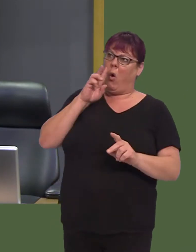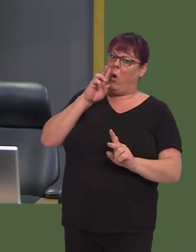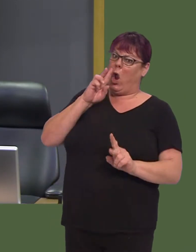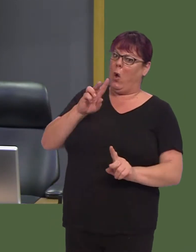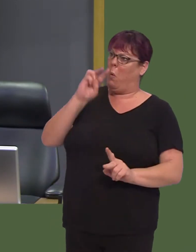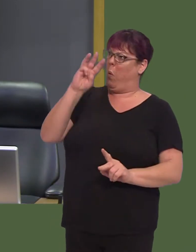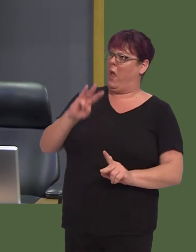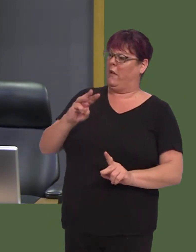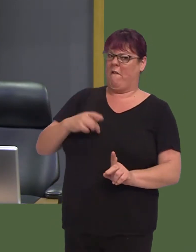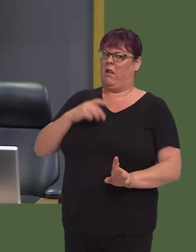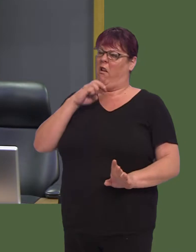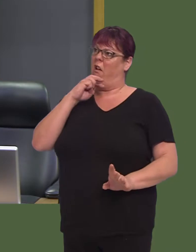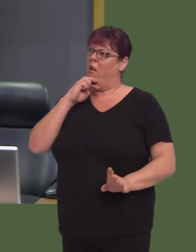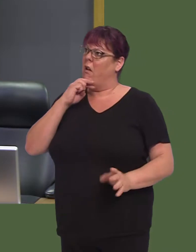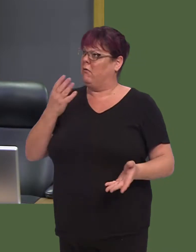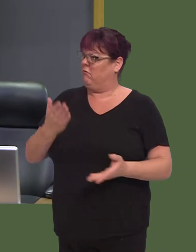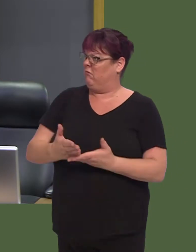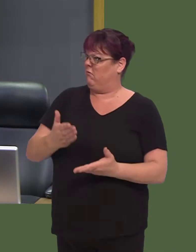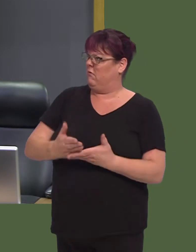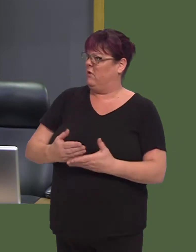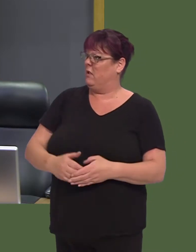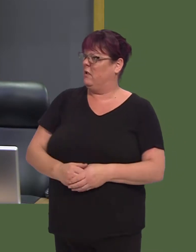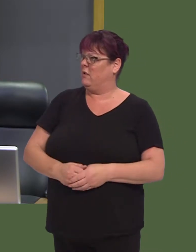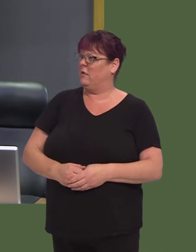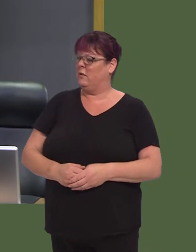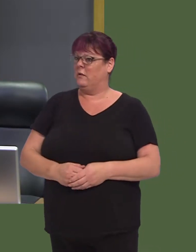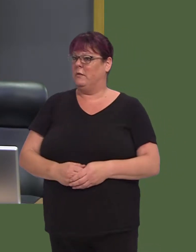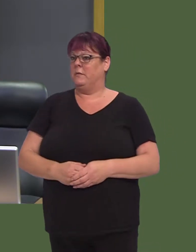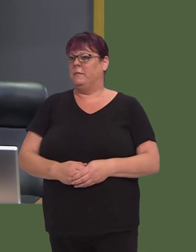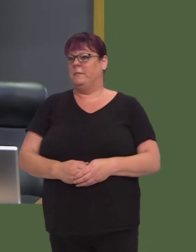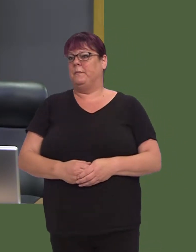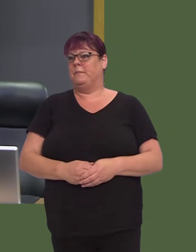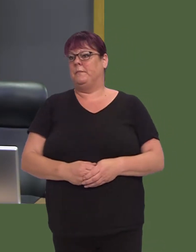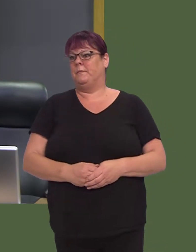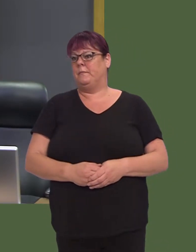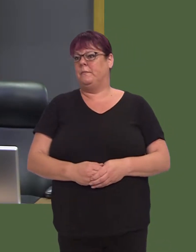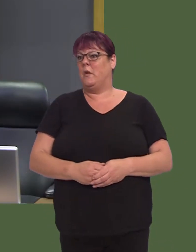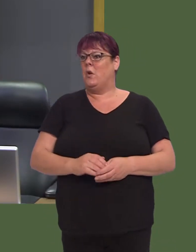view with envy the economic success story that Wales within the union has so evidently